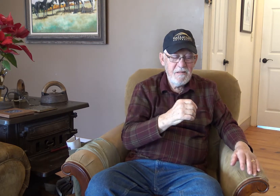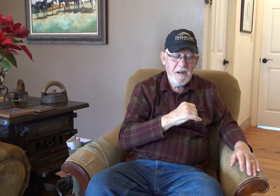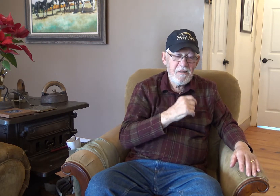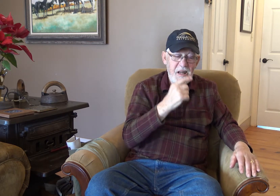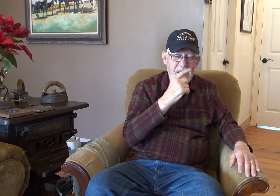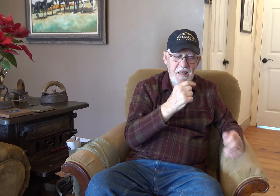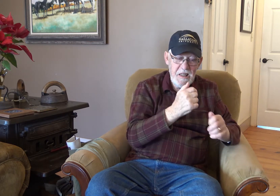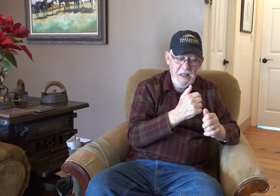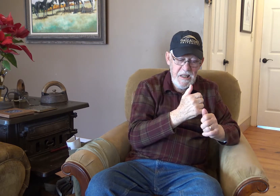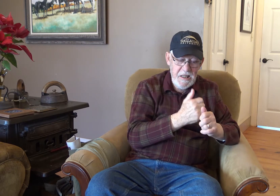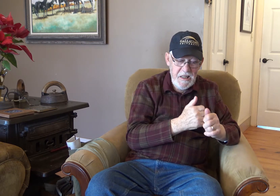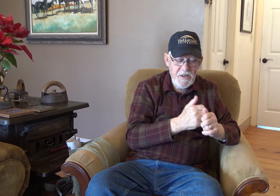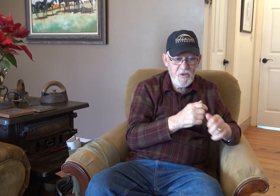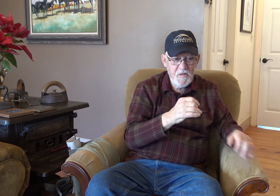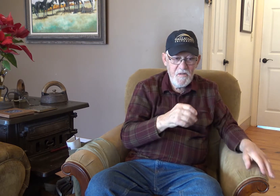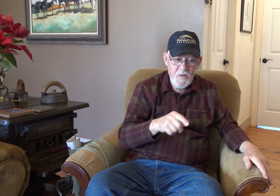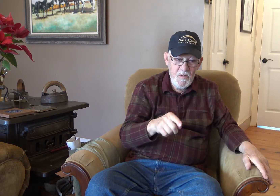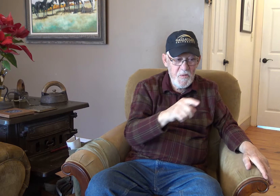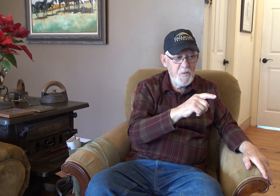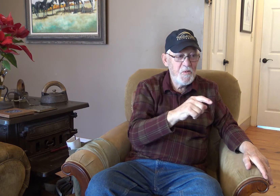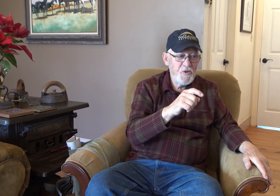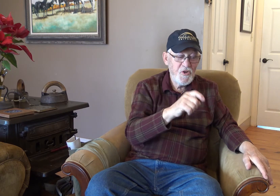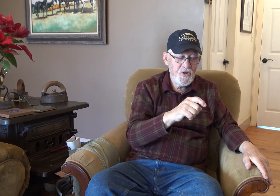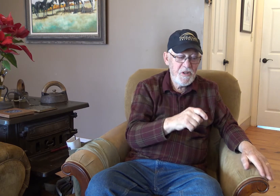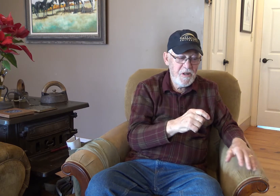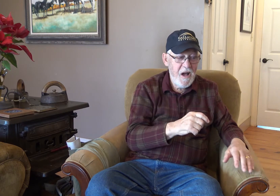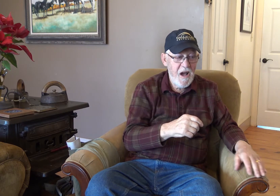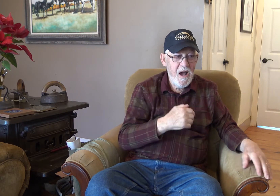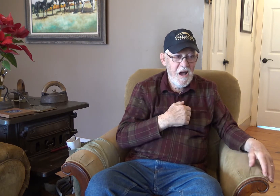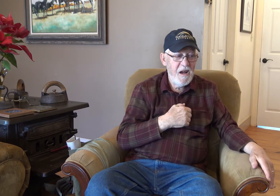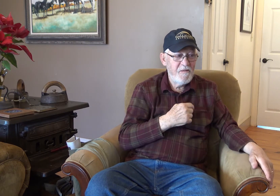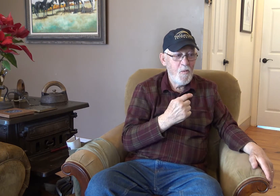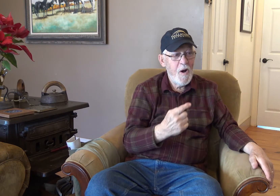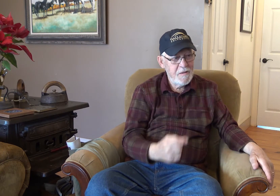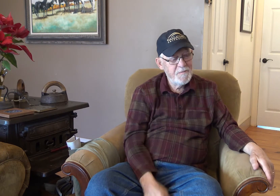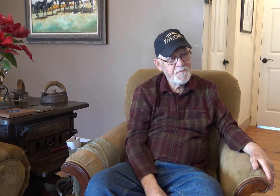and I think each of you all should have one.